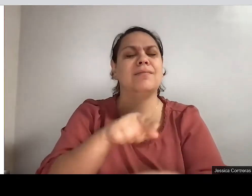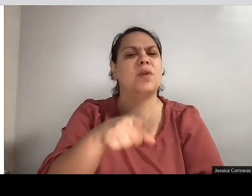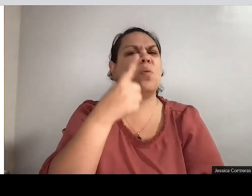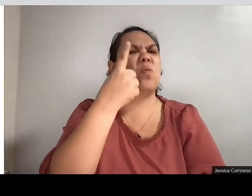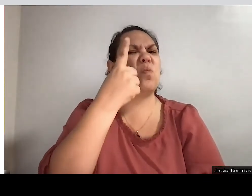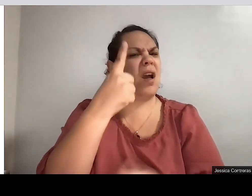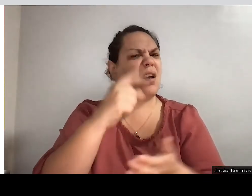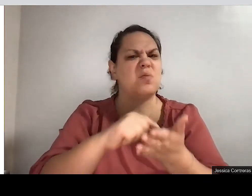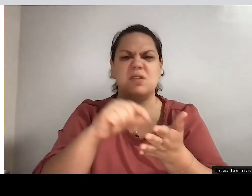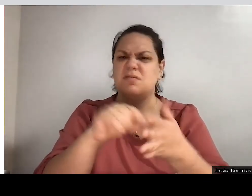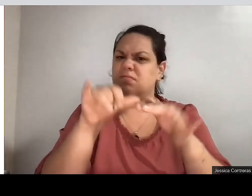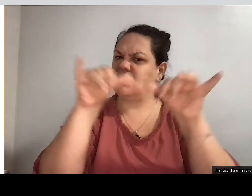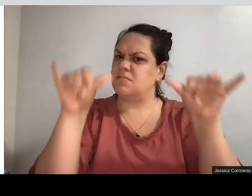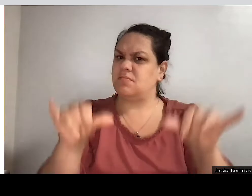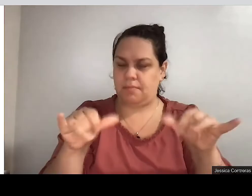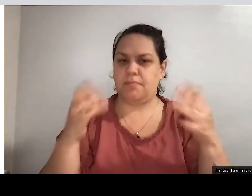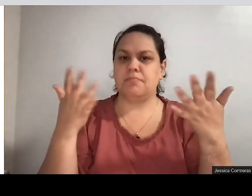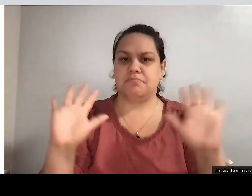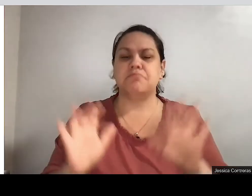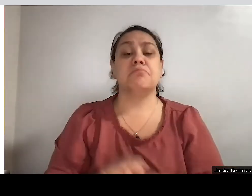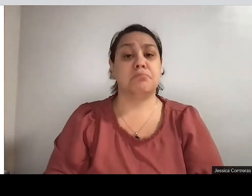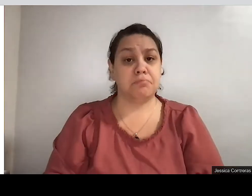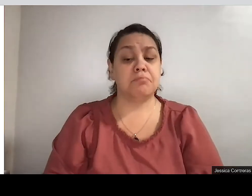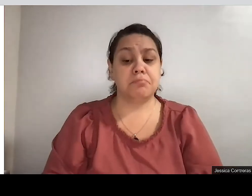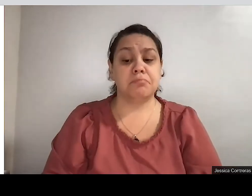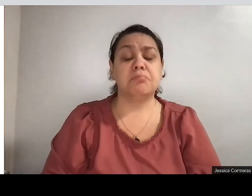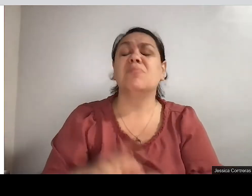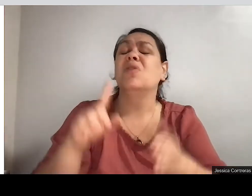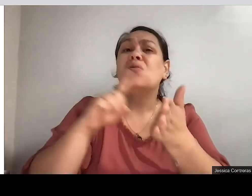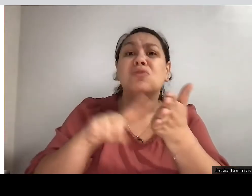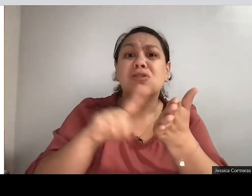• ASL and English, of which only one uses a written system